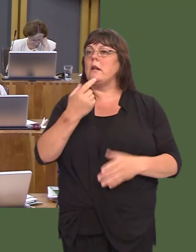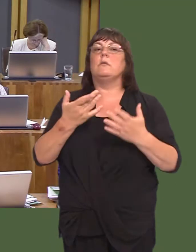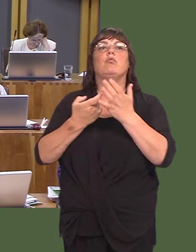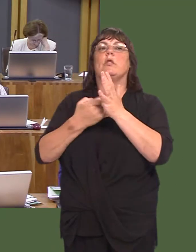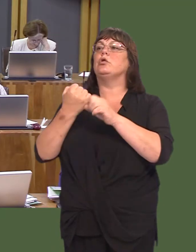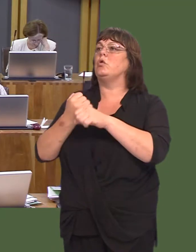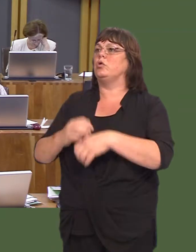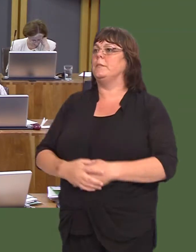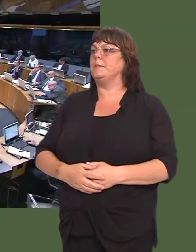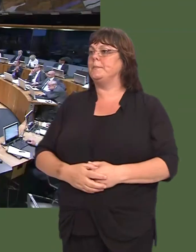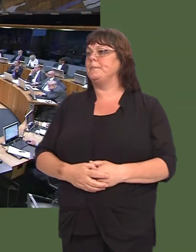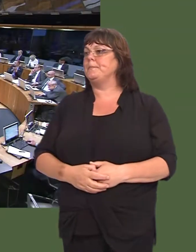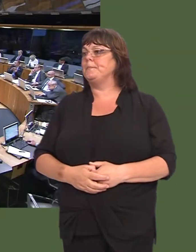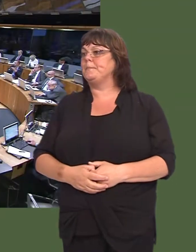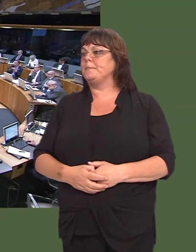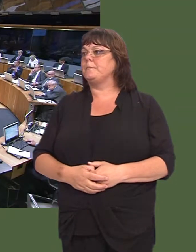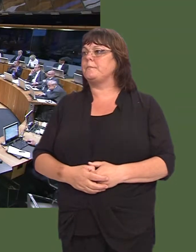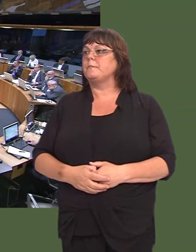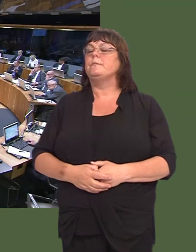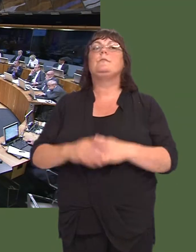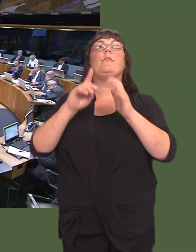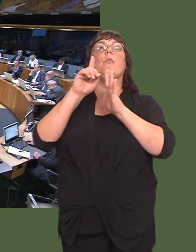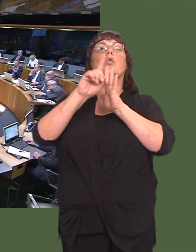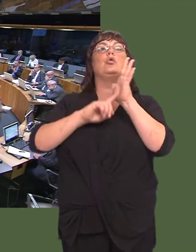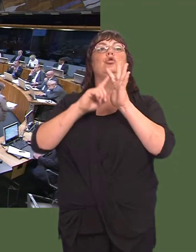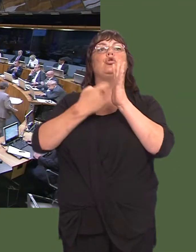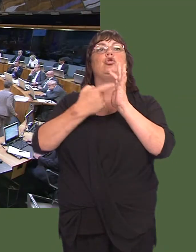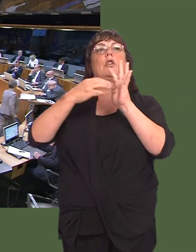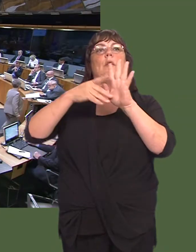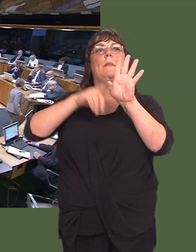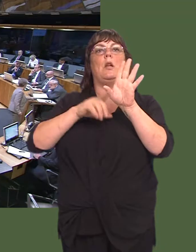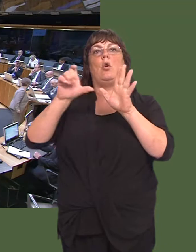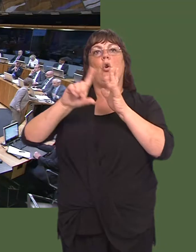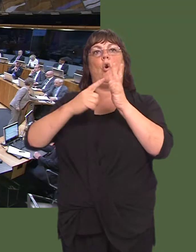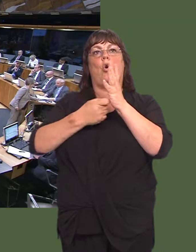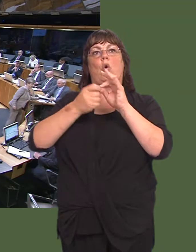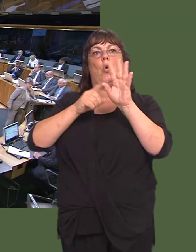Russell George: First Minister, Jeremy Corbyn has set out plans for sweeping Government